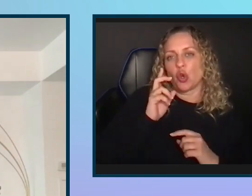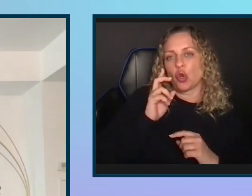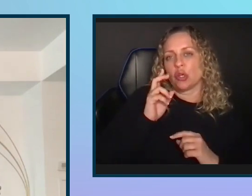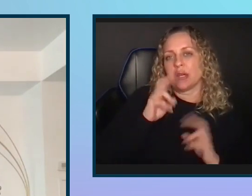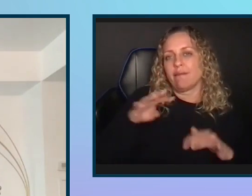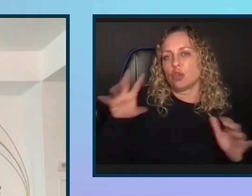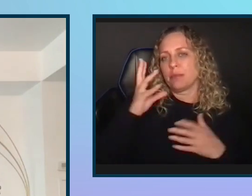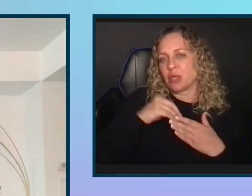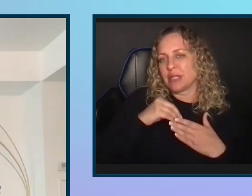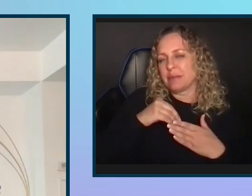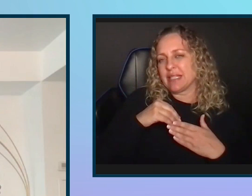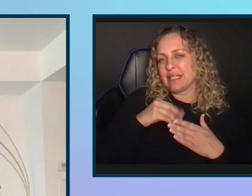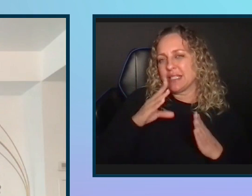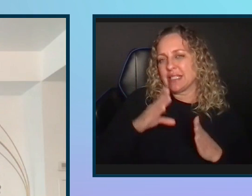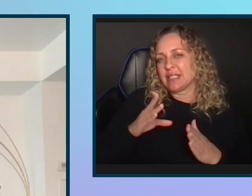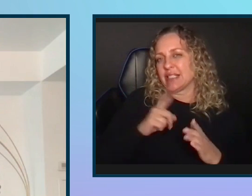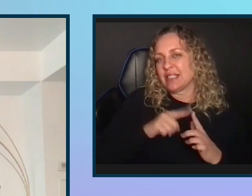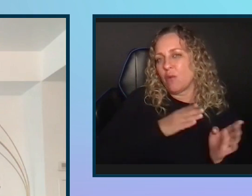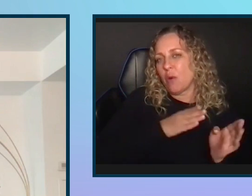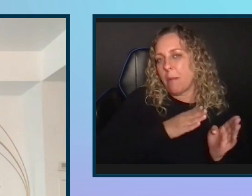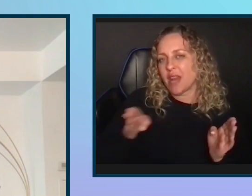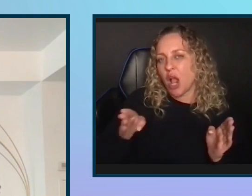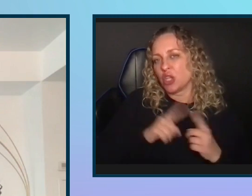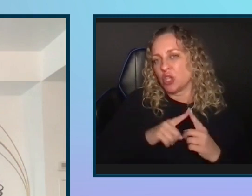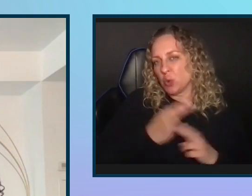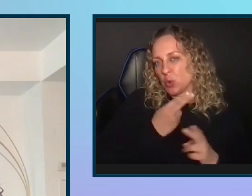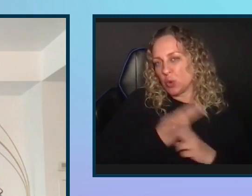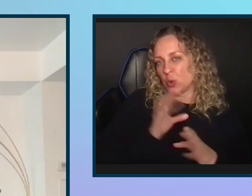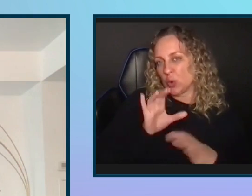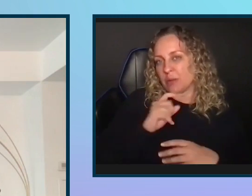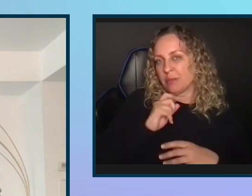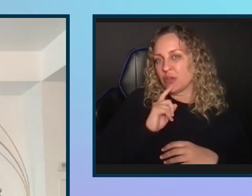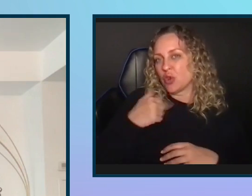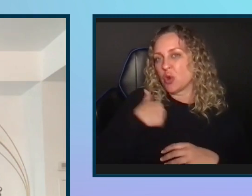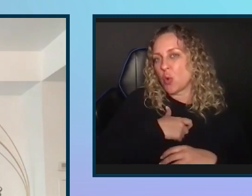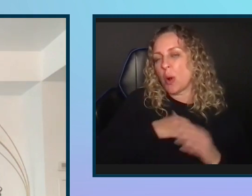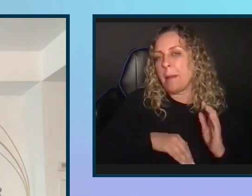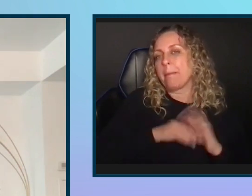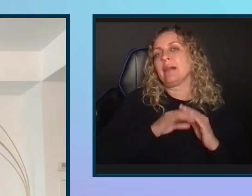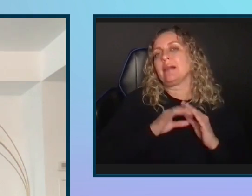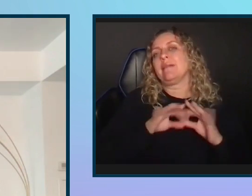are there some methodologies to use to do this, to make sure we're getting maximums value for them and us,